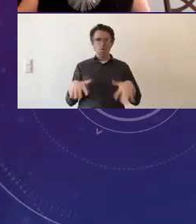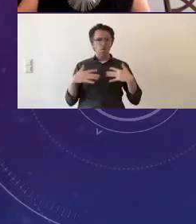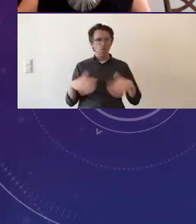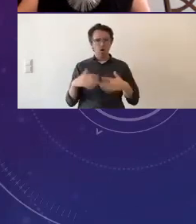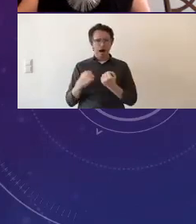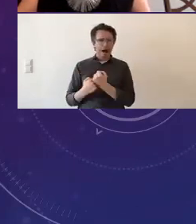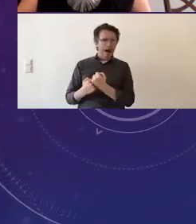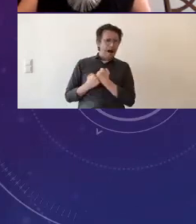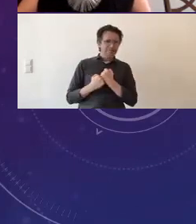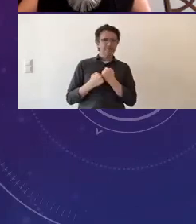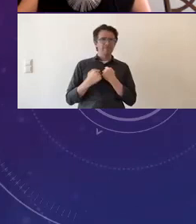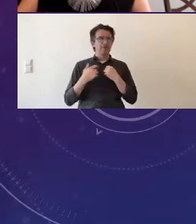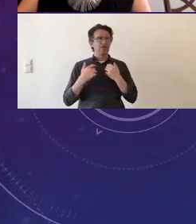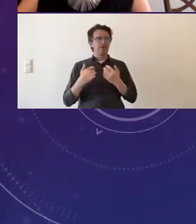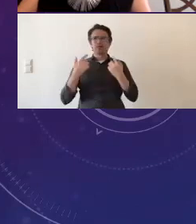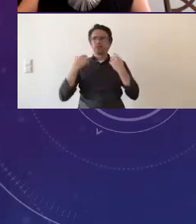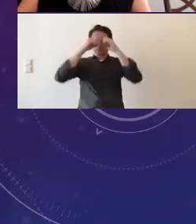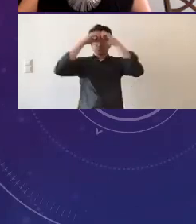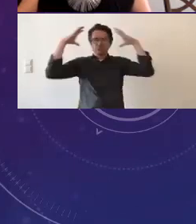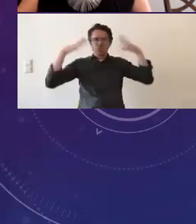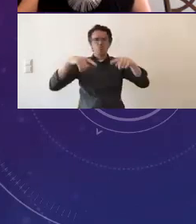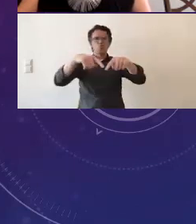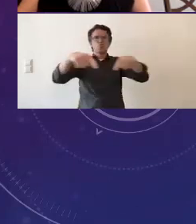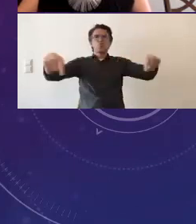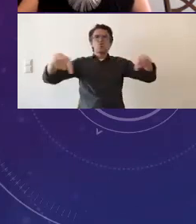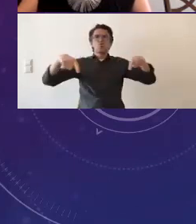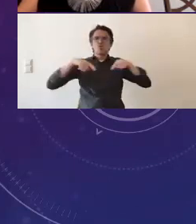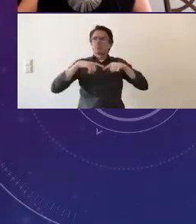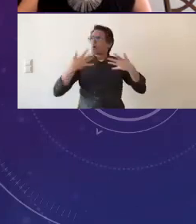can hear why because it's also important to have information around the